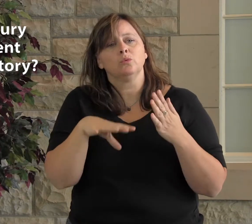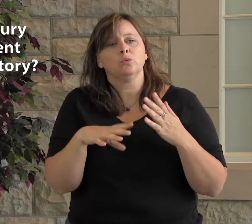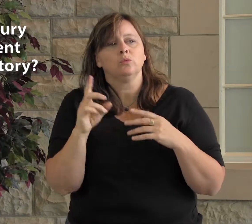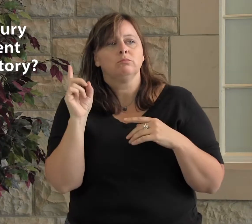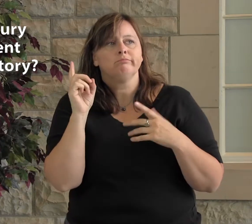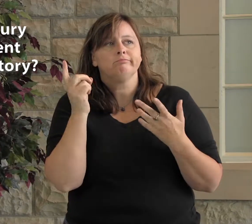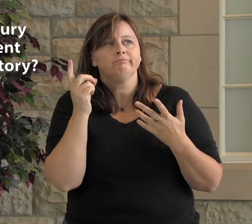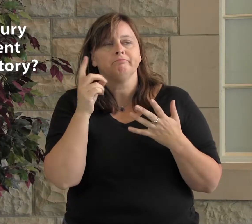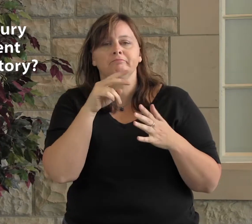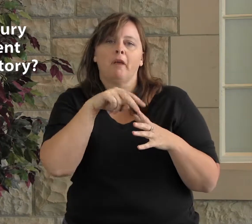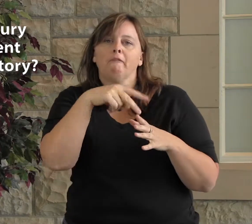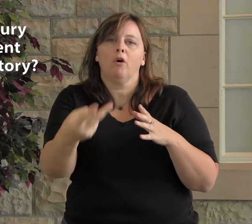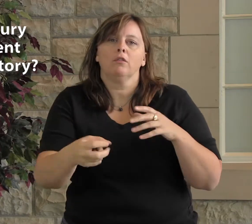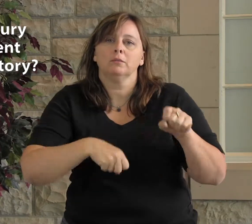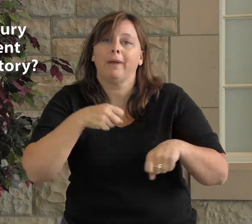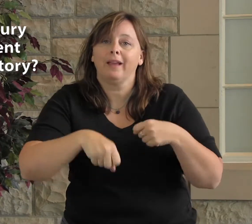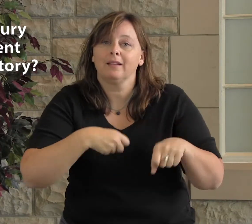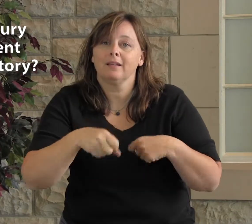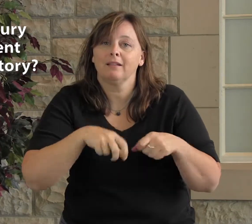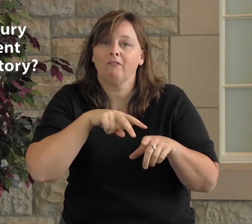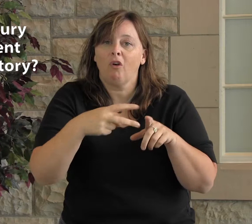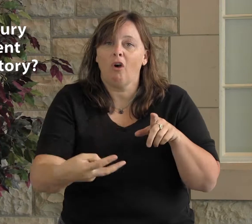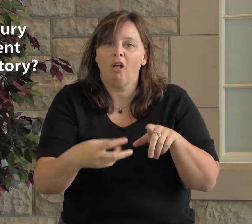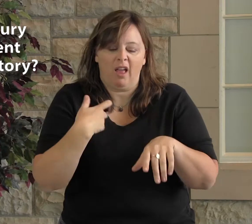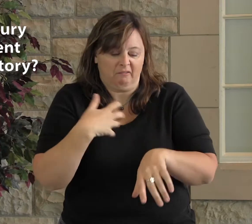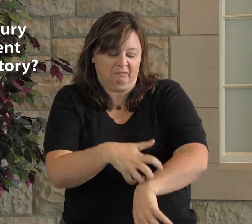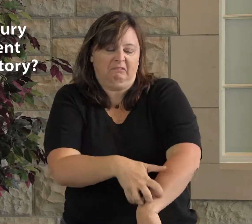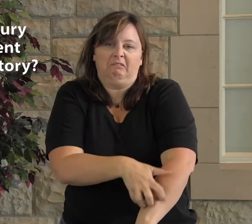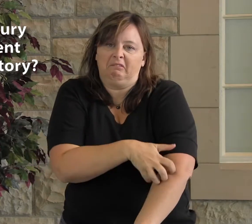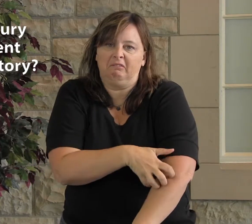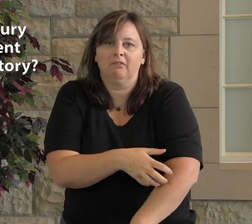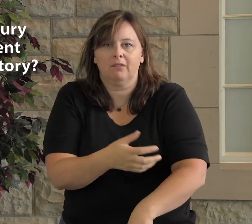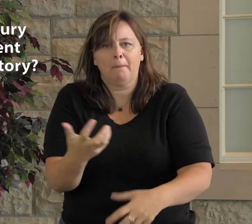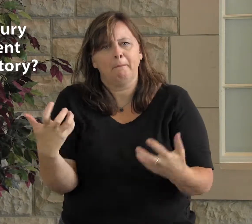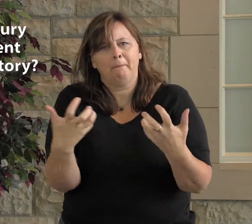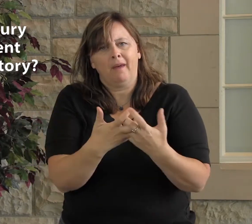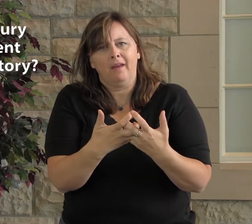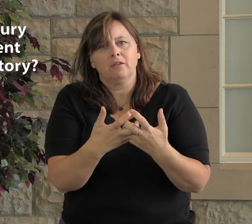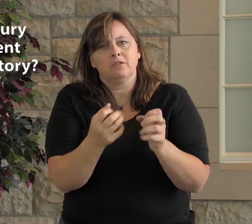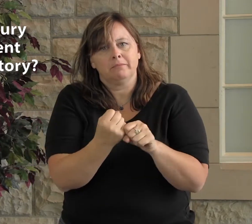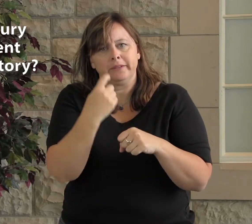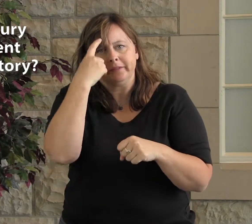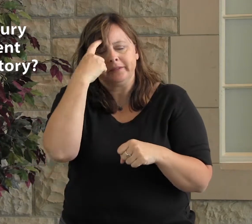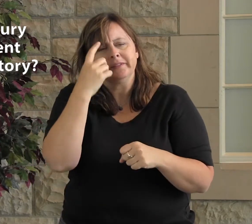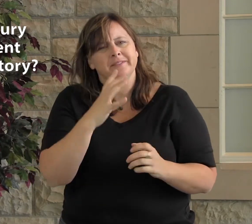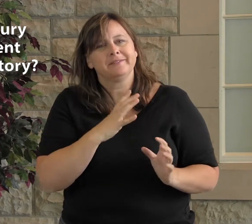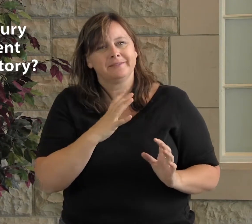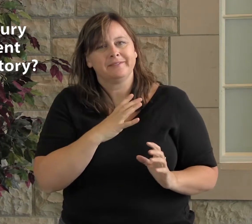with what you see. For example, if they tell you that they fell off their bike, and they have a scratch,